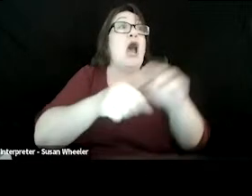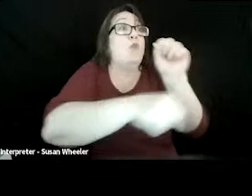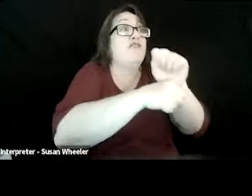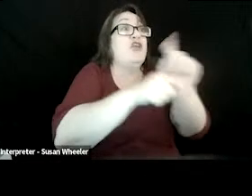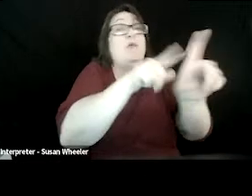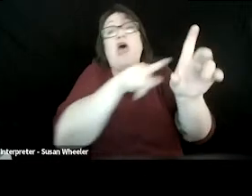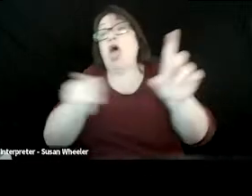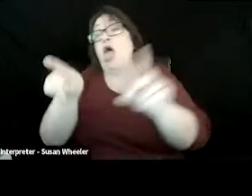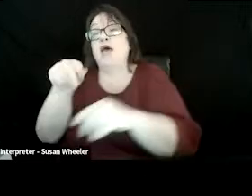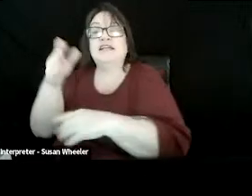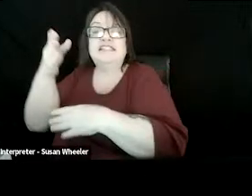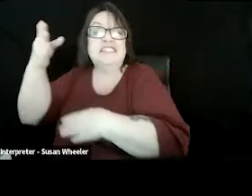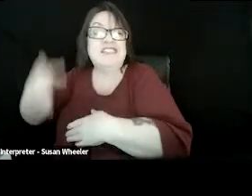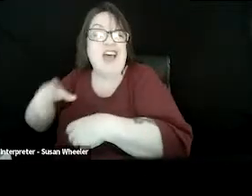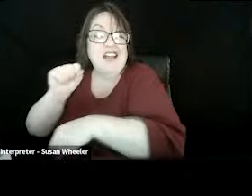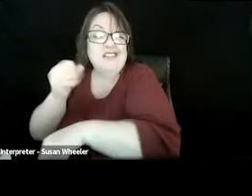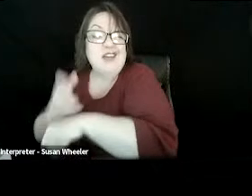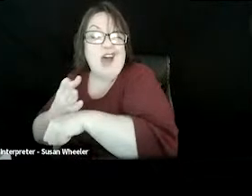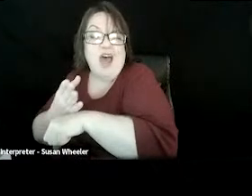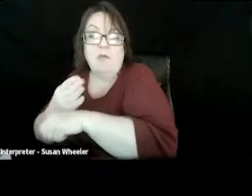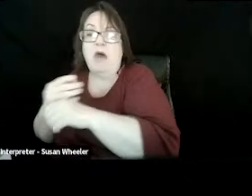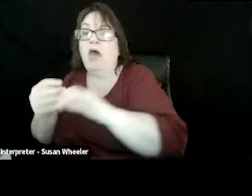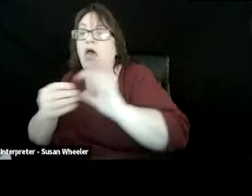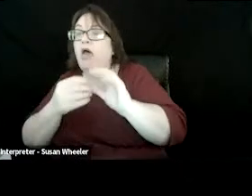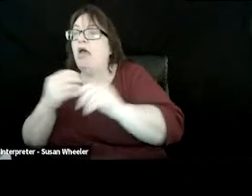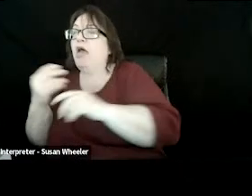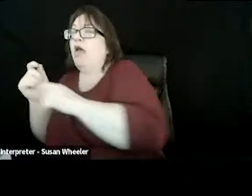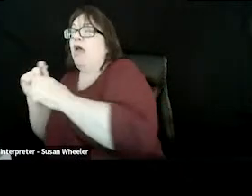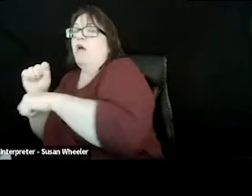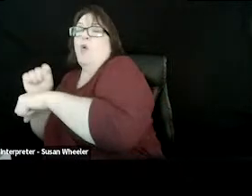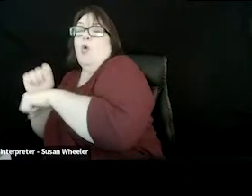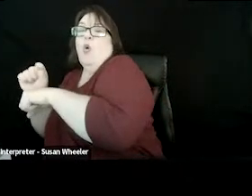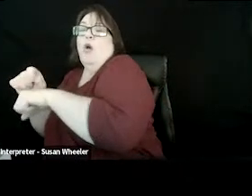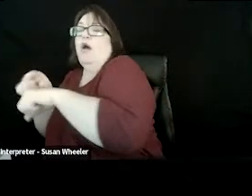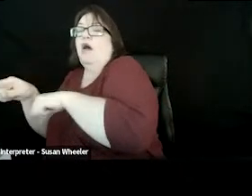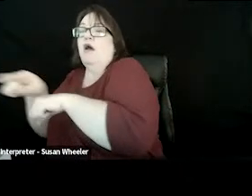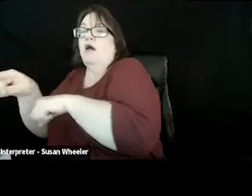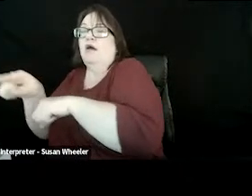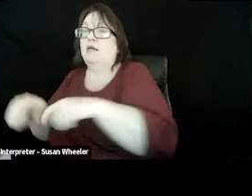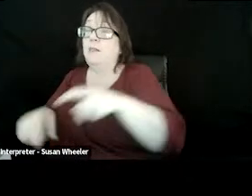you know, be paid and not have your employer have a problem with it.